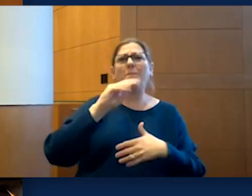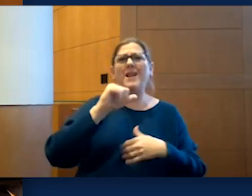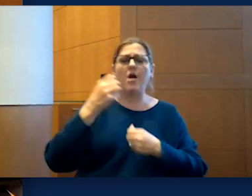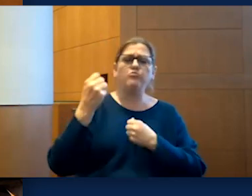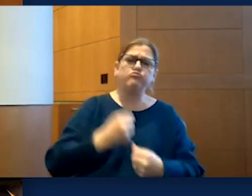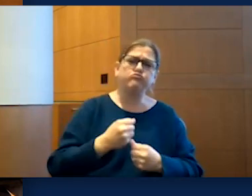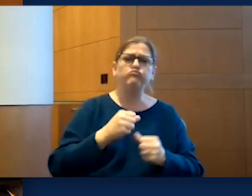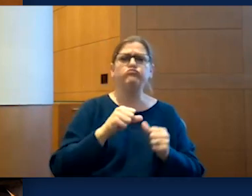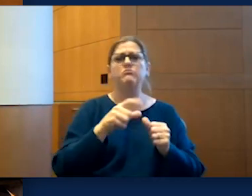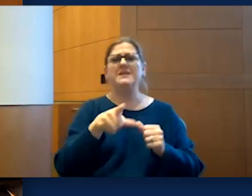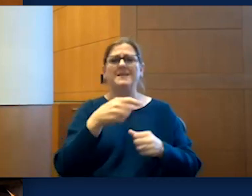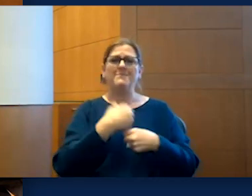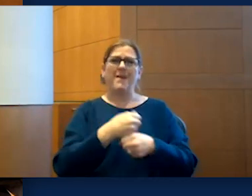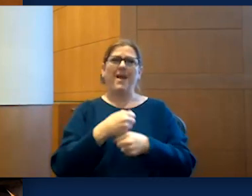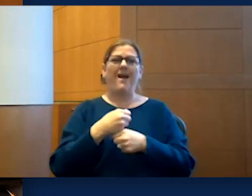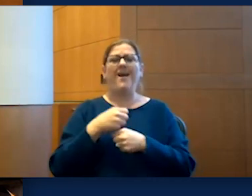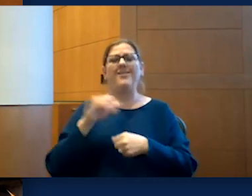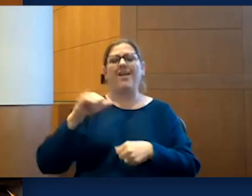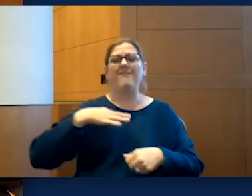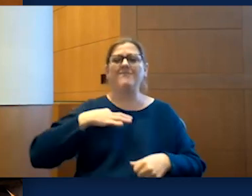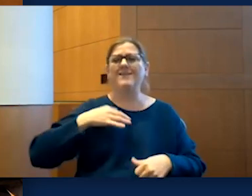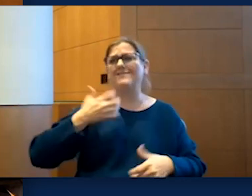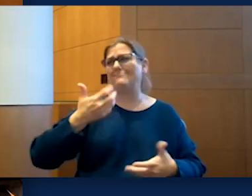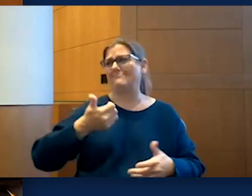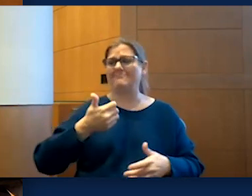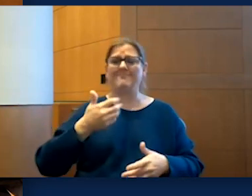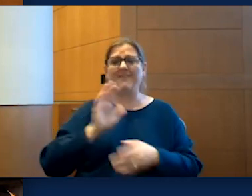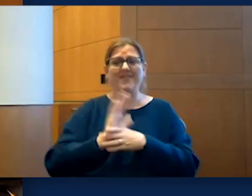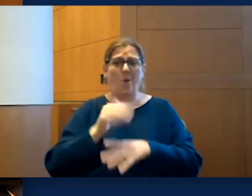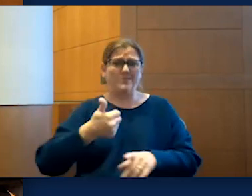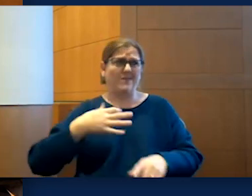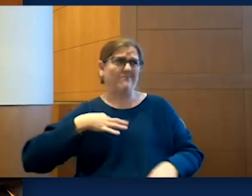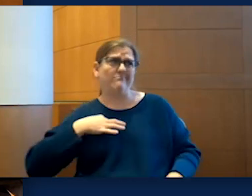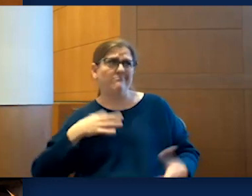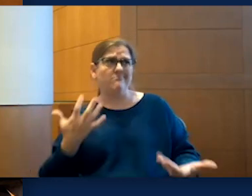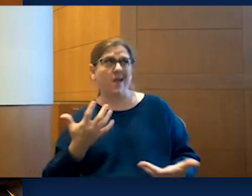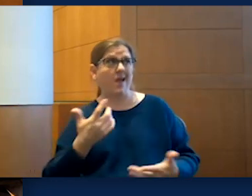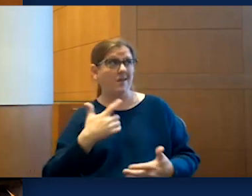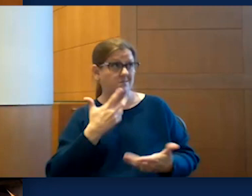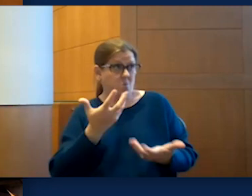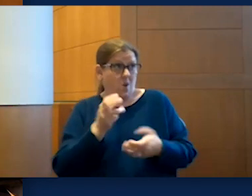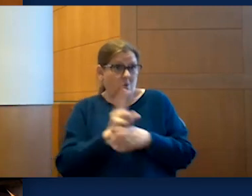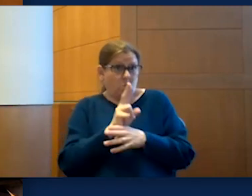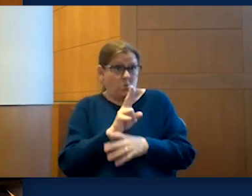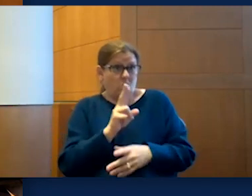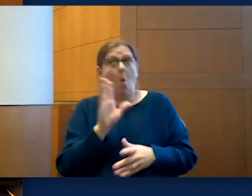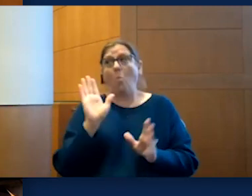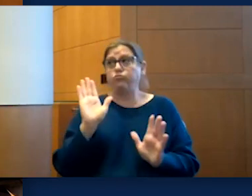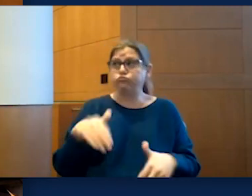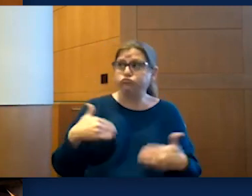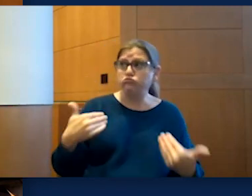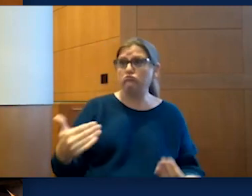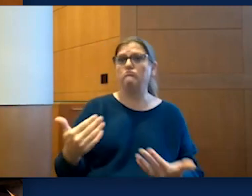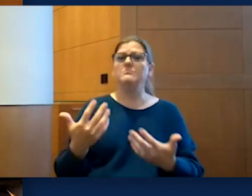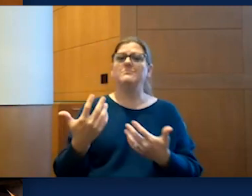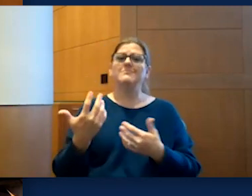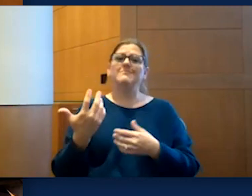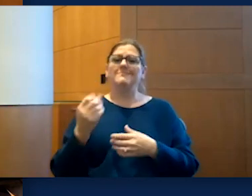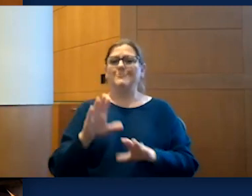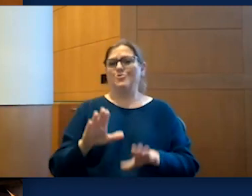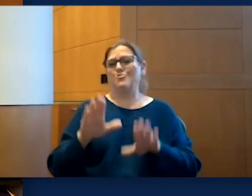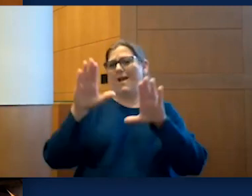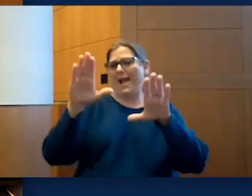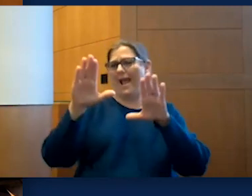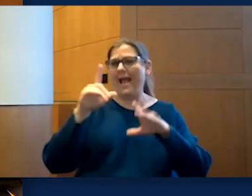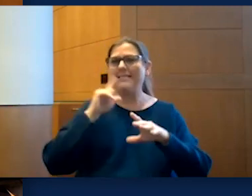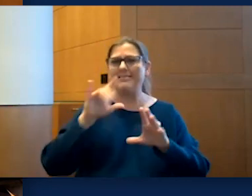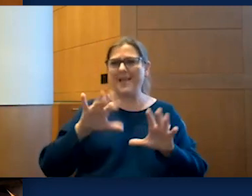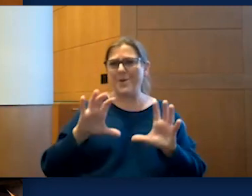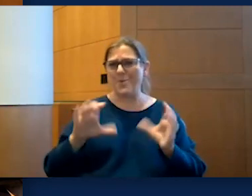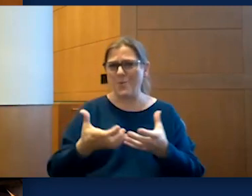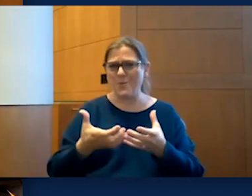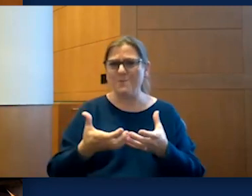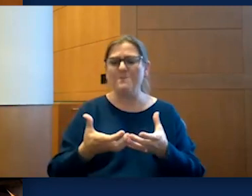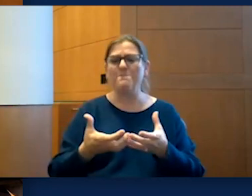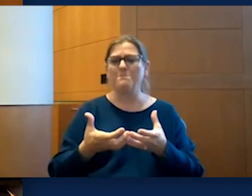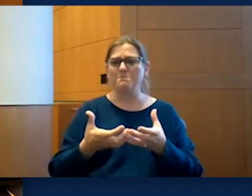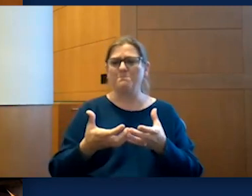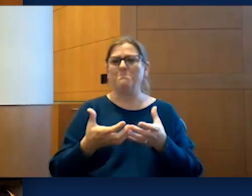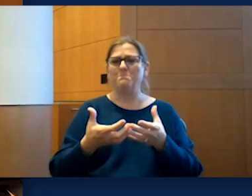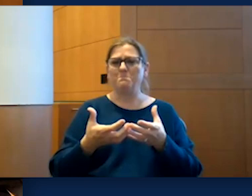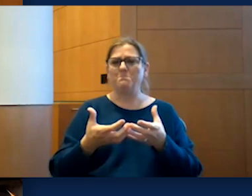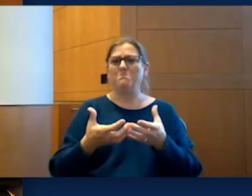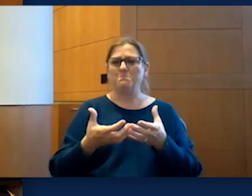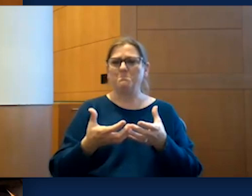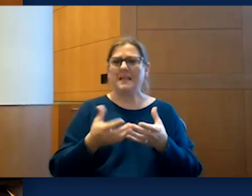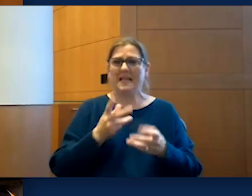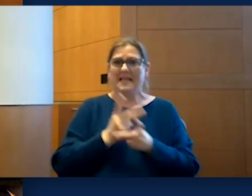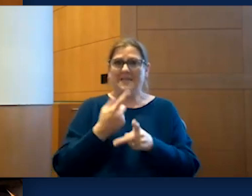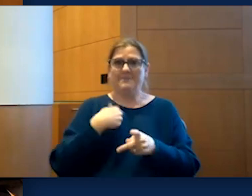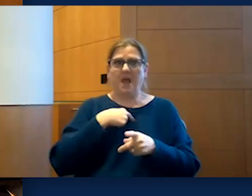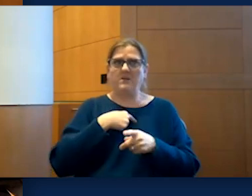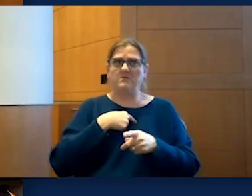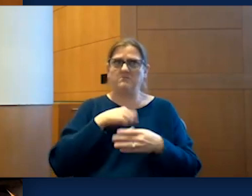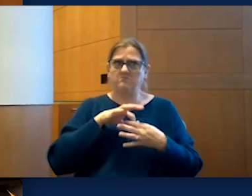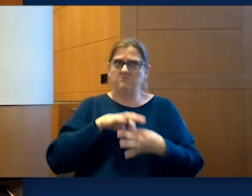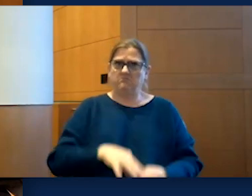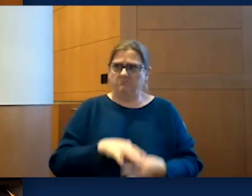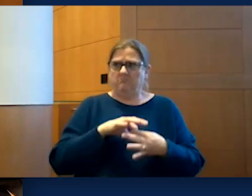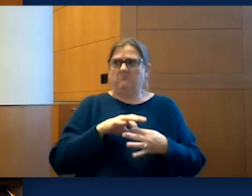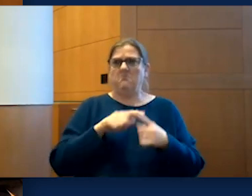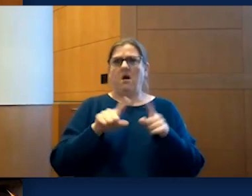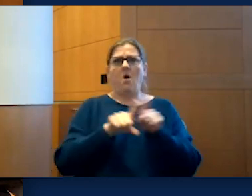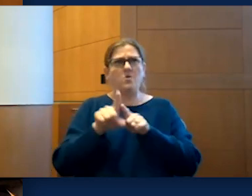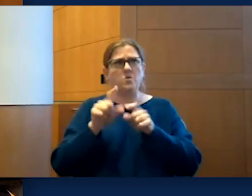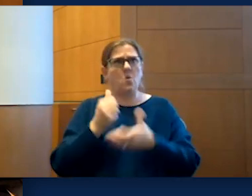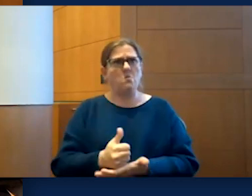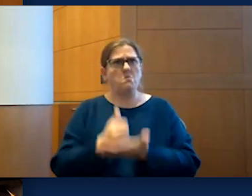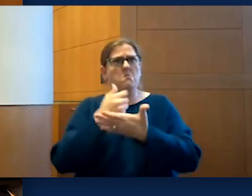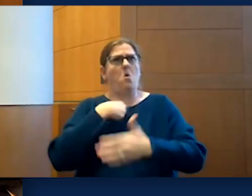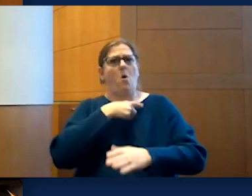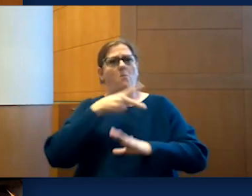And after the fact, Matt decided, hey, let's try gaming. He was already getting into gaming and streaming and we asked him if he'd like to be a board member so he joined and is really into social media so at home he made that video voluntarily and was like, hey, would you like to use it for anything? And so that's been really great and I feel like that group keeps us grounded but also really makes our program grow in intentional effective ways.